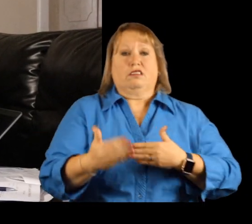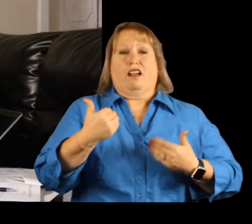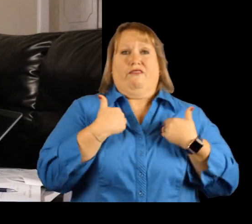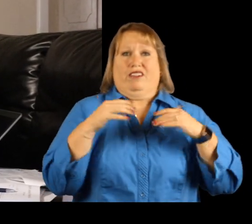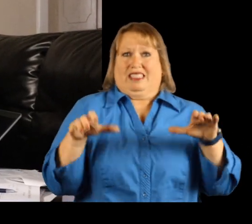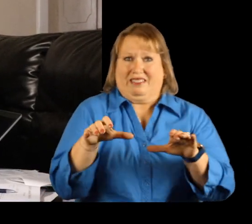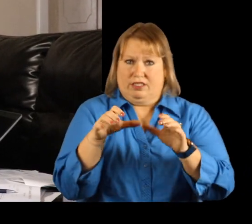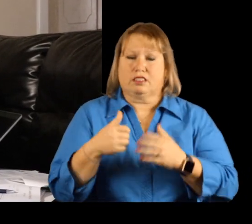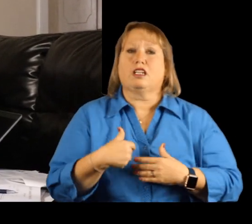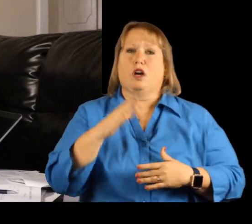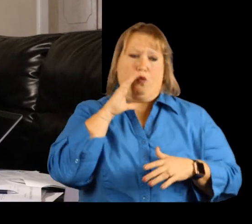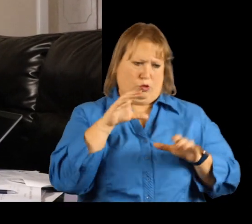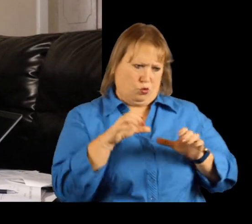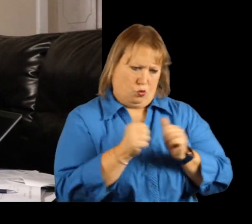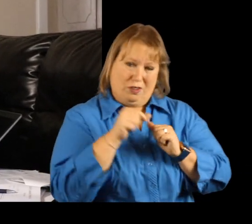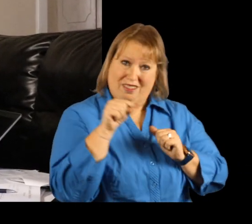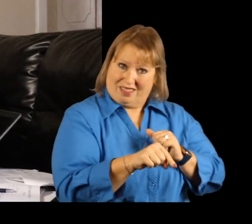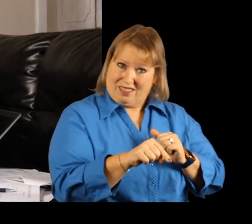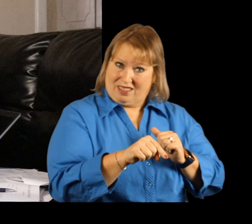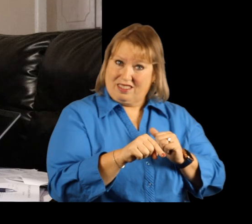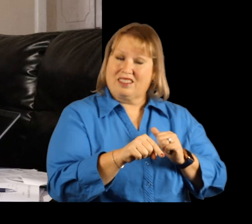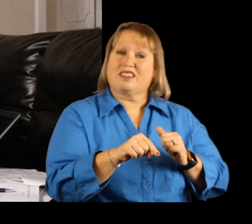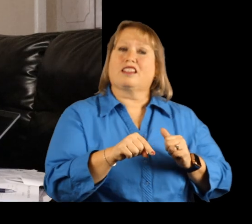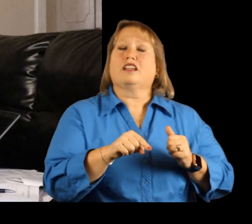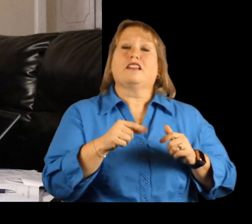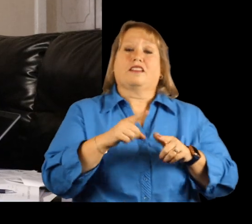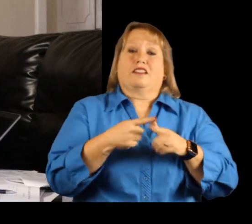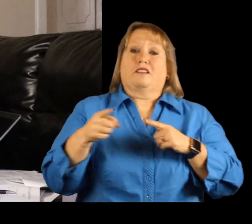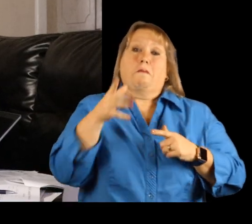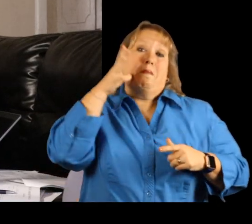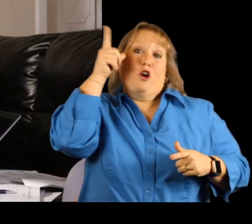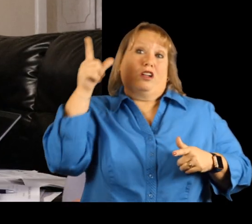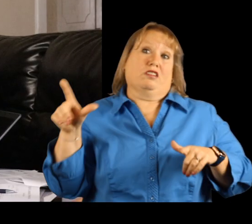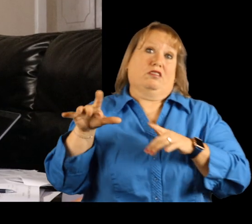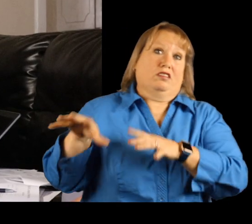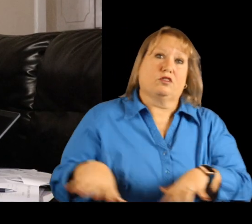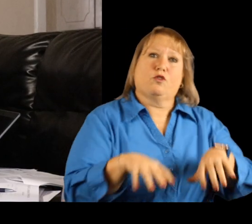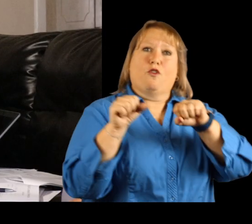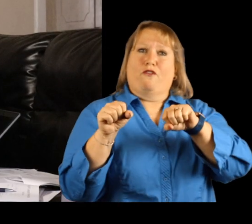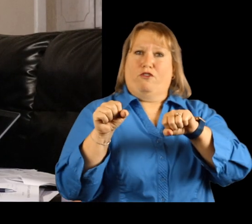I'll do the activity with Cayden. What I have my parents do is then take over that activity.